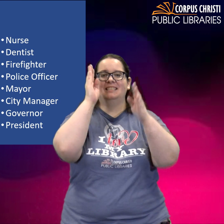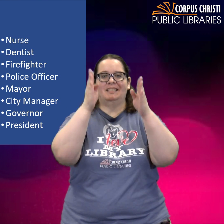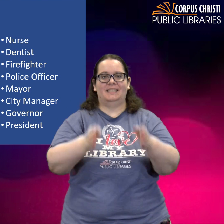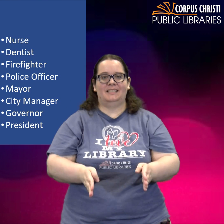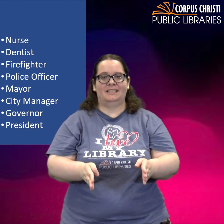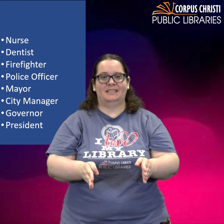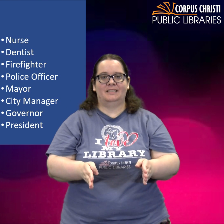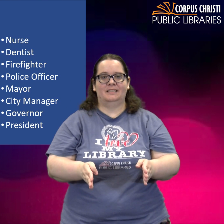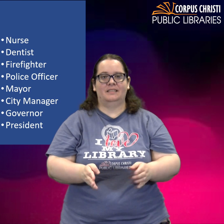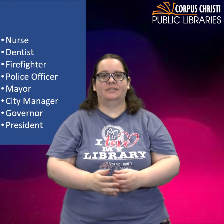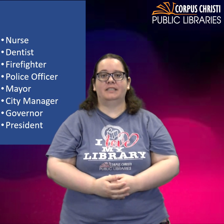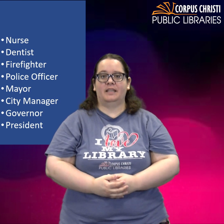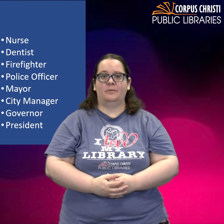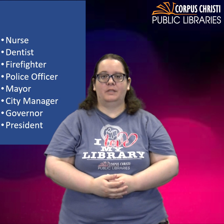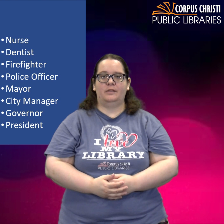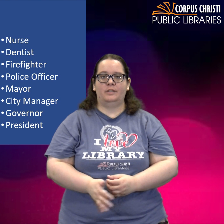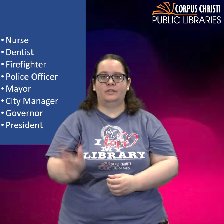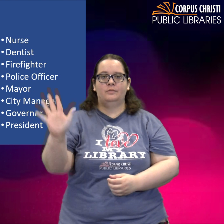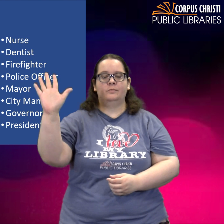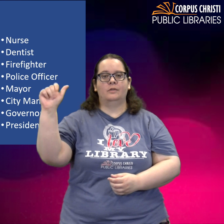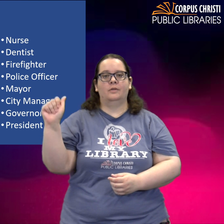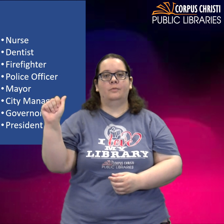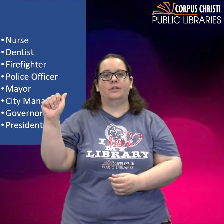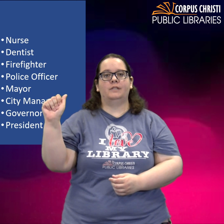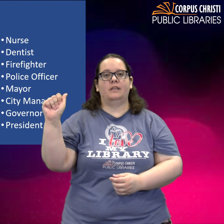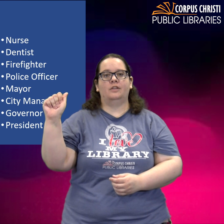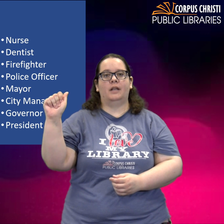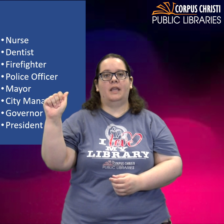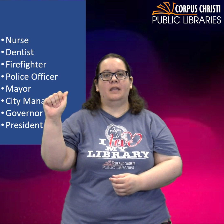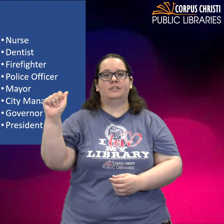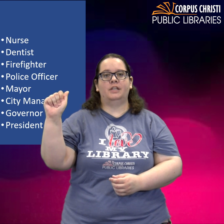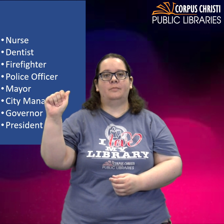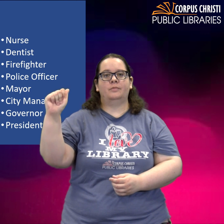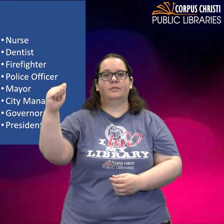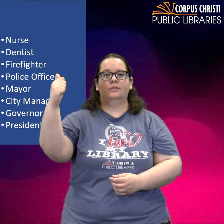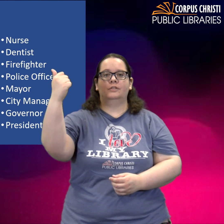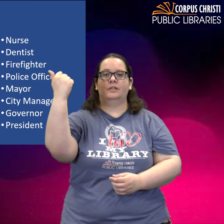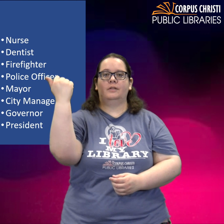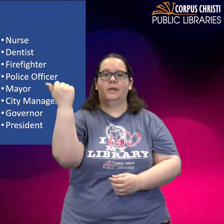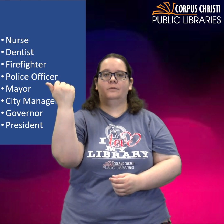Dentist. There's a second one that you can do where you take your a handshape, turn it around,